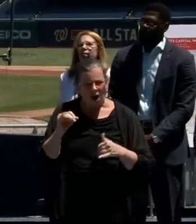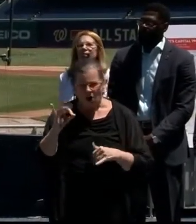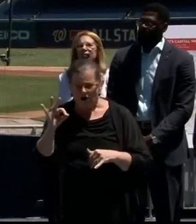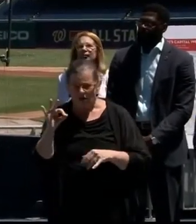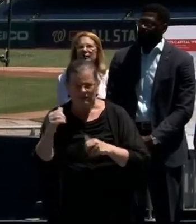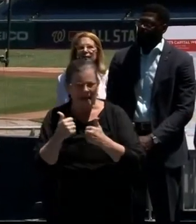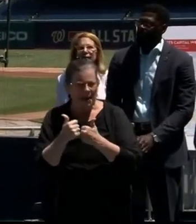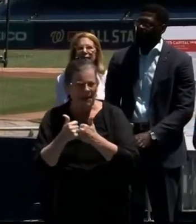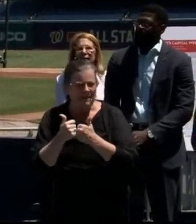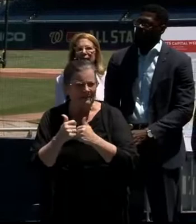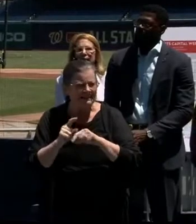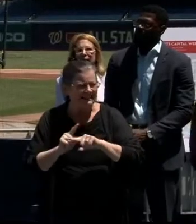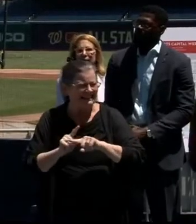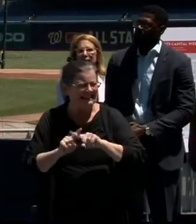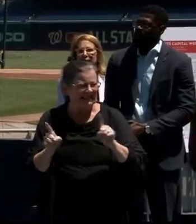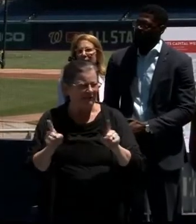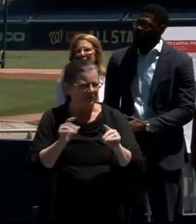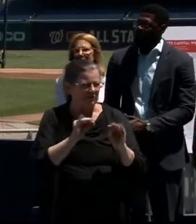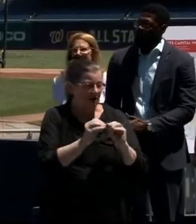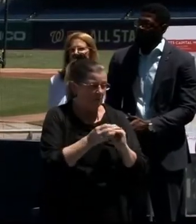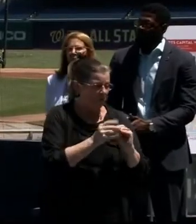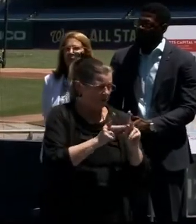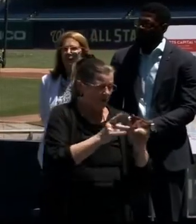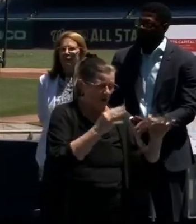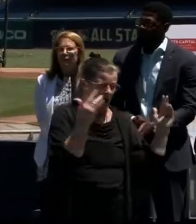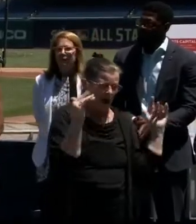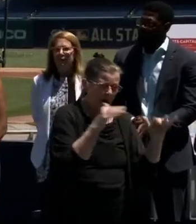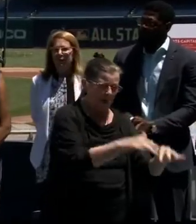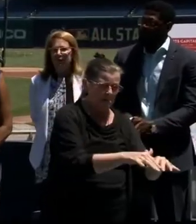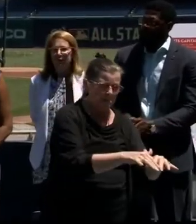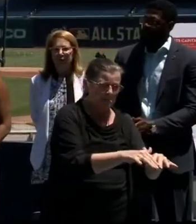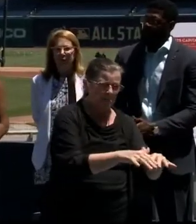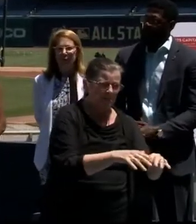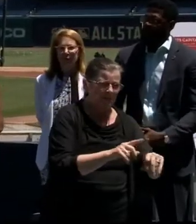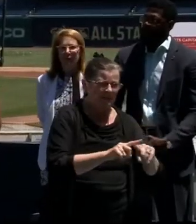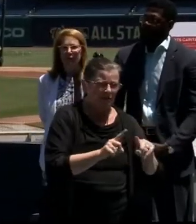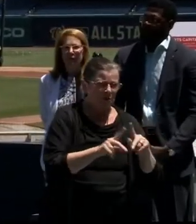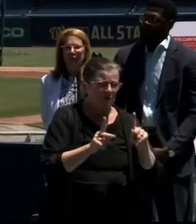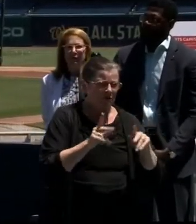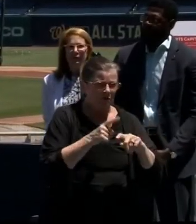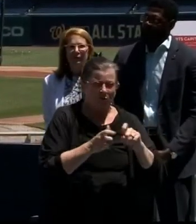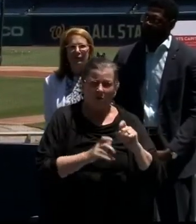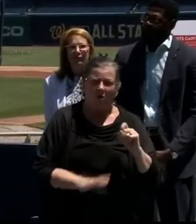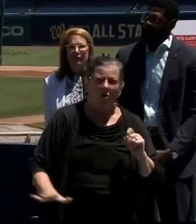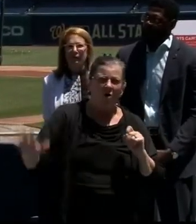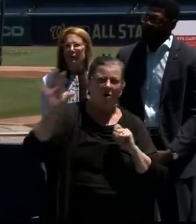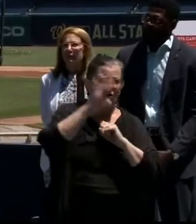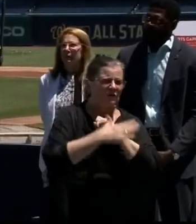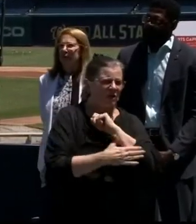NATIONALS? HOW IT WOULD BE DIFFERENT FROM A HIGH PROFILE PLAYOFF GAME? YOU KNOW, WE'RE GOING TO HAVE PEOPLE COMING FROM ALL ACROSS THE COUNTRY TO SEE THE BEST PLAYERS IN BASEBALL IN THE